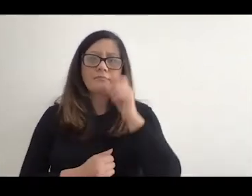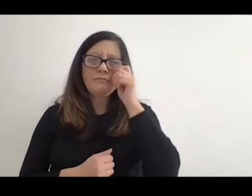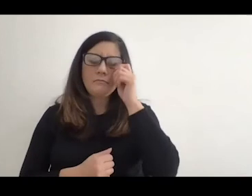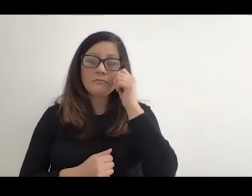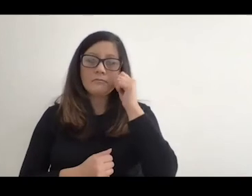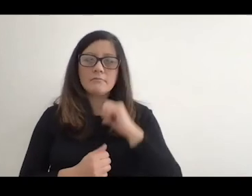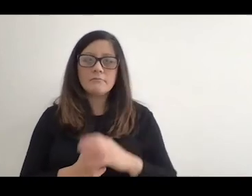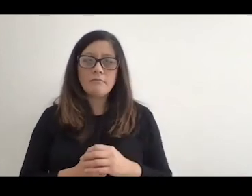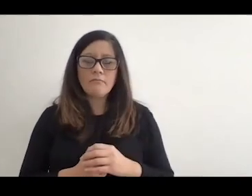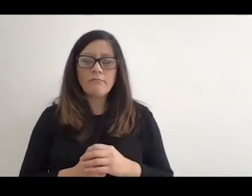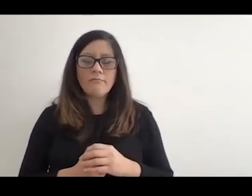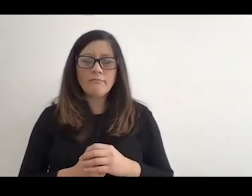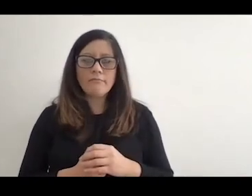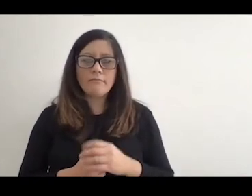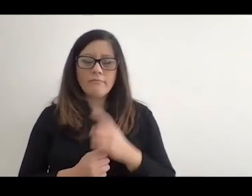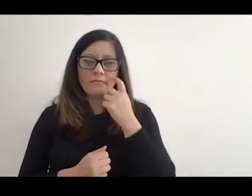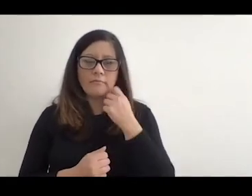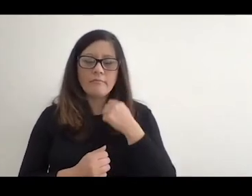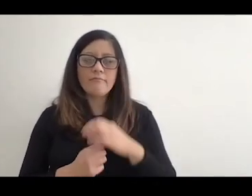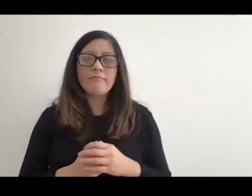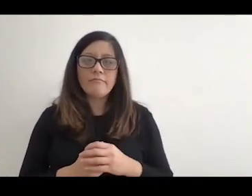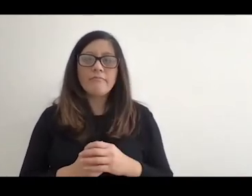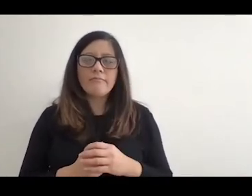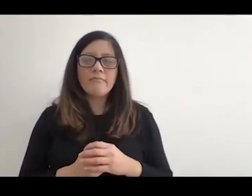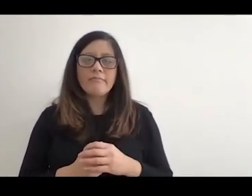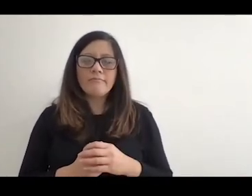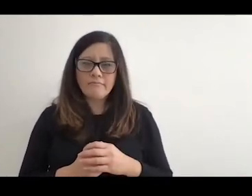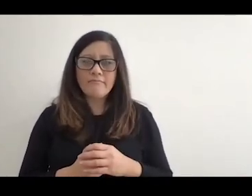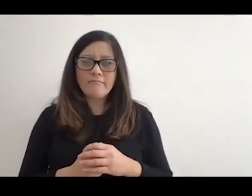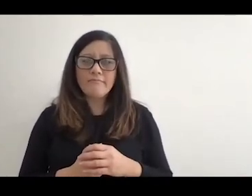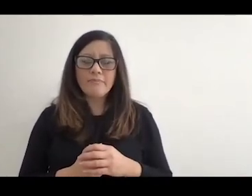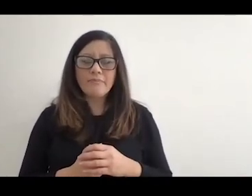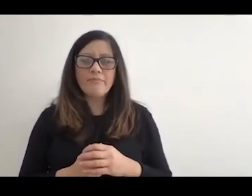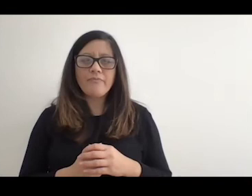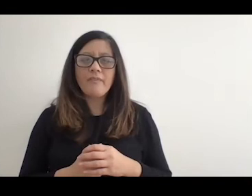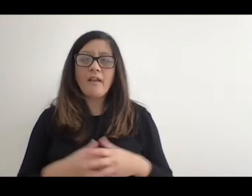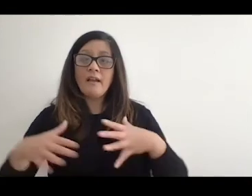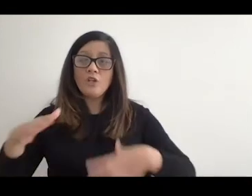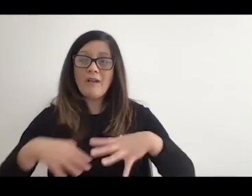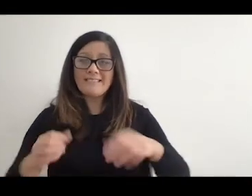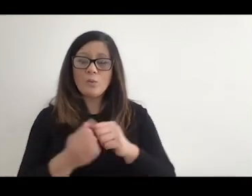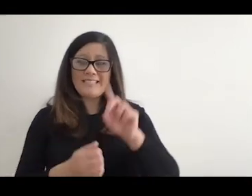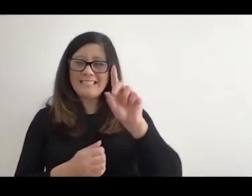The way that I approach the idea of dressing with disabilities. Is through Doctor Katz work and